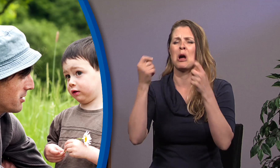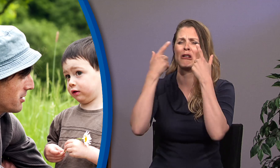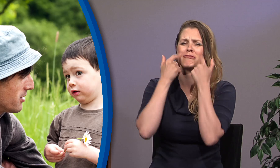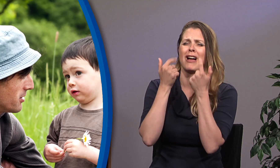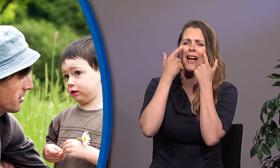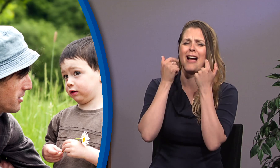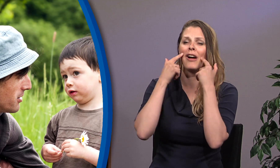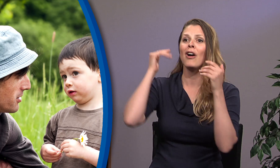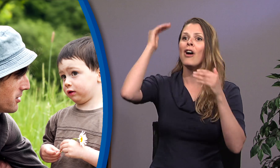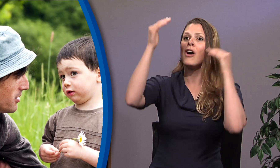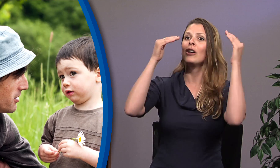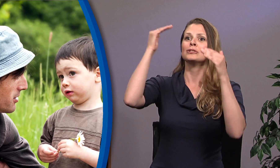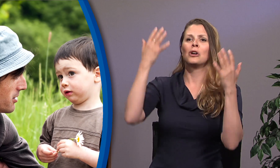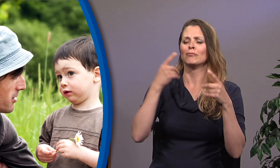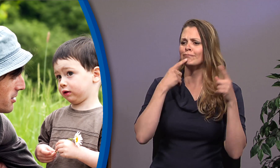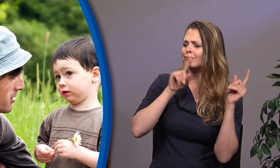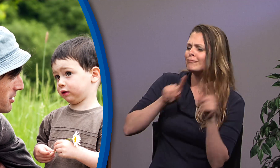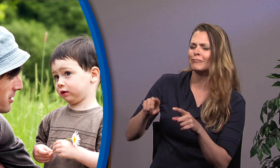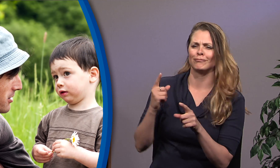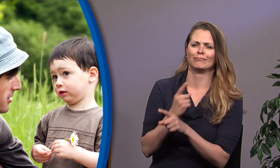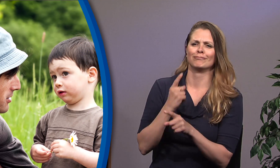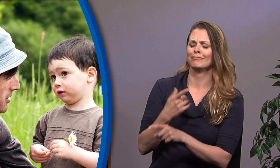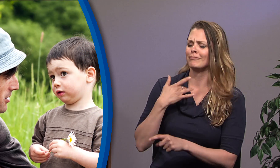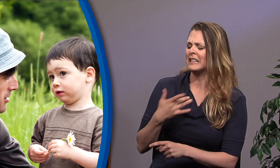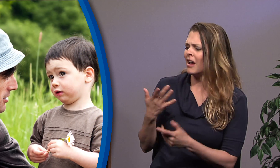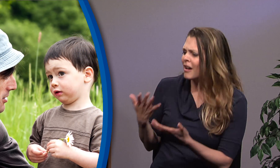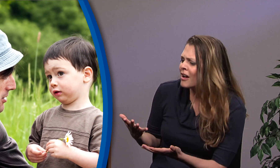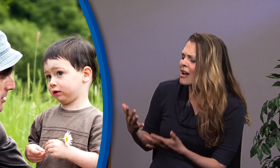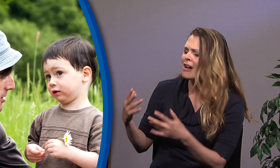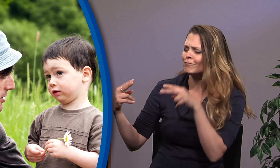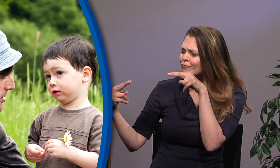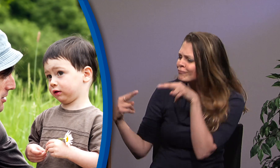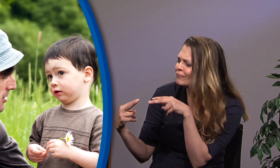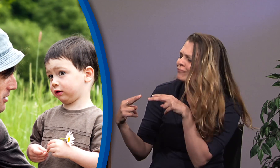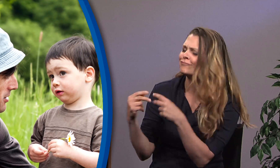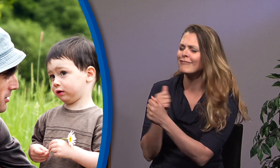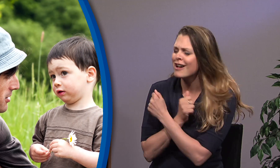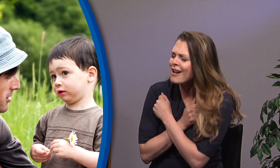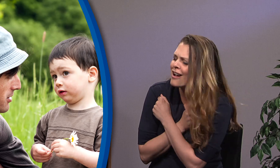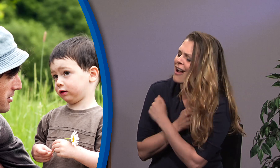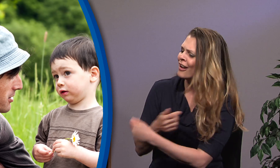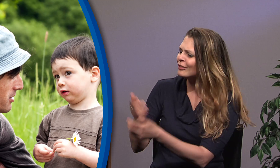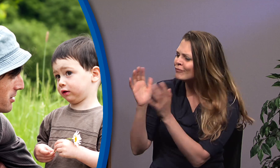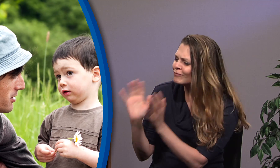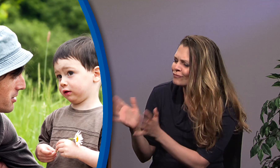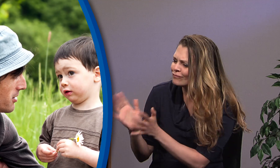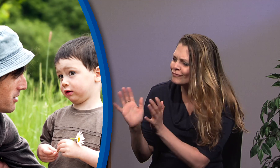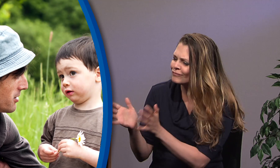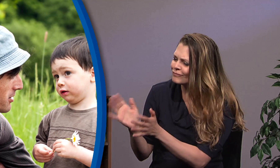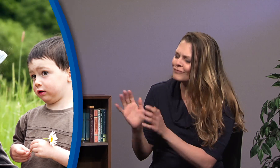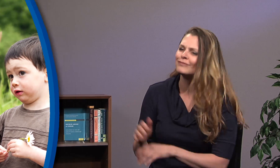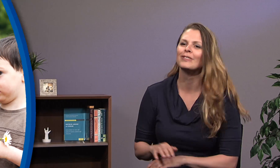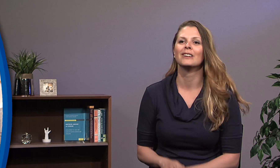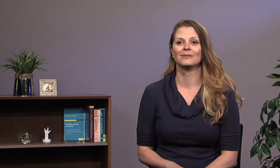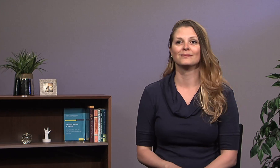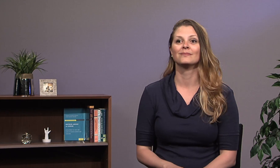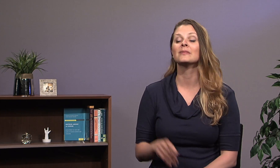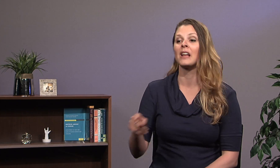an adult responds appropriately with interactions such as eye contact, words, or a hug.